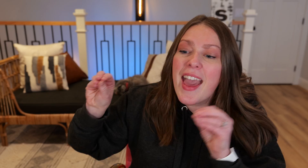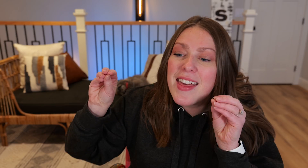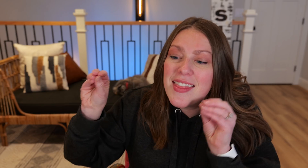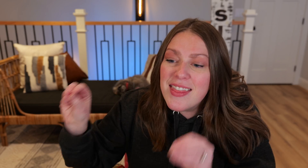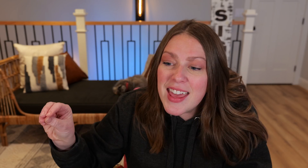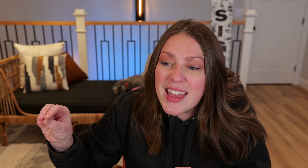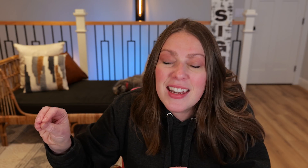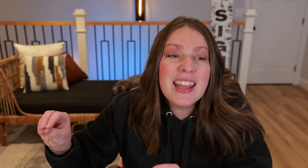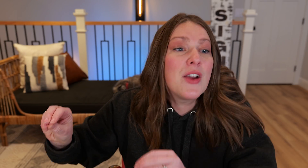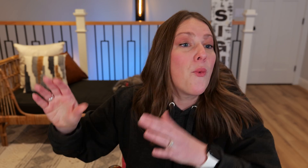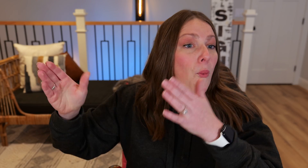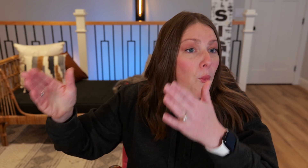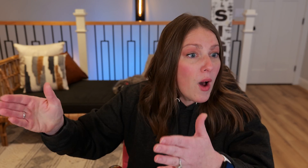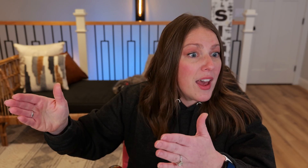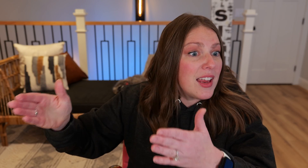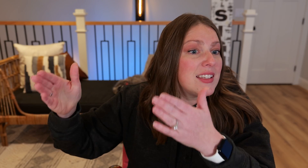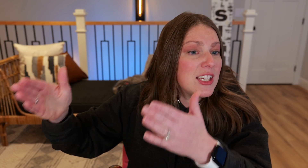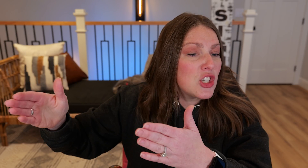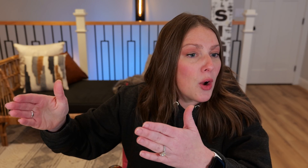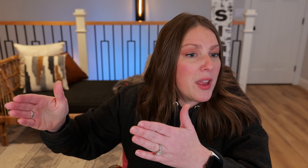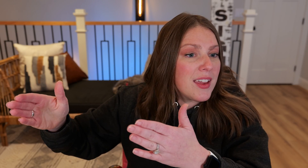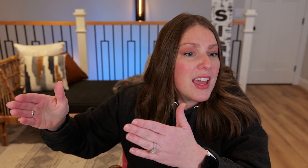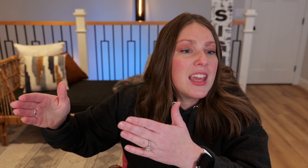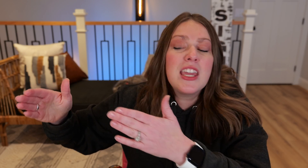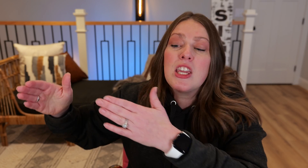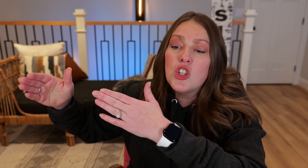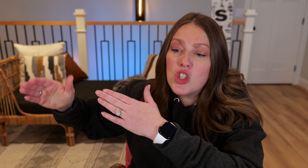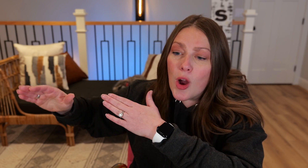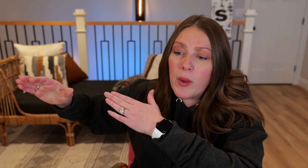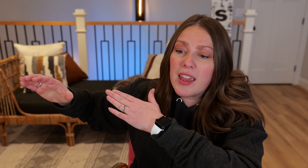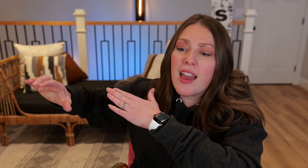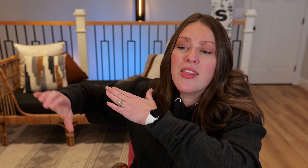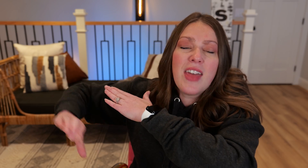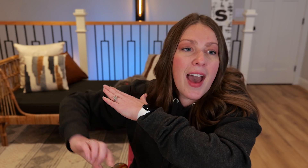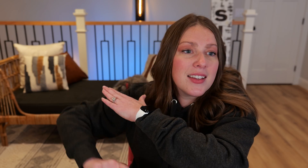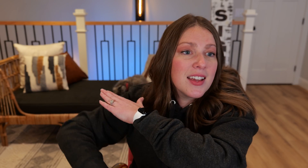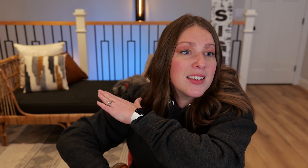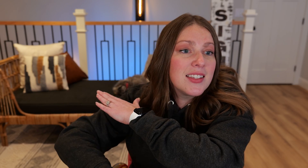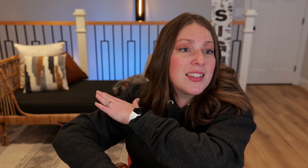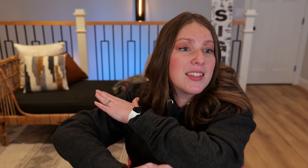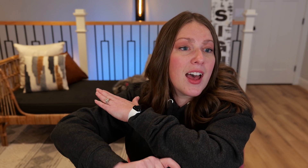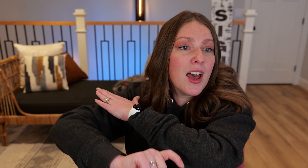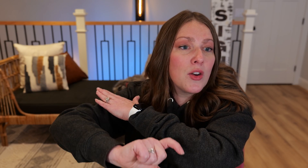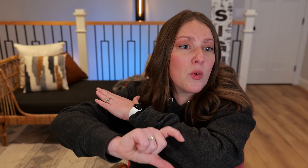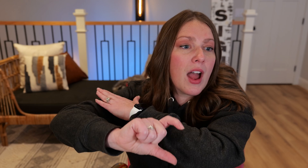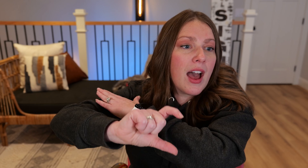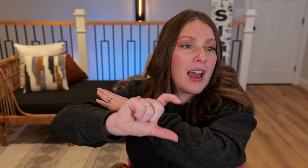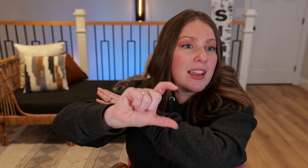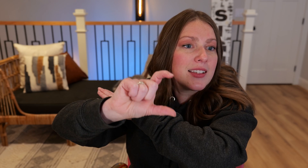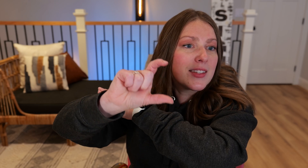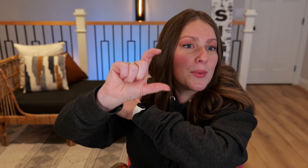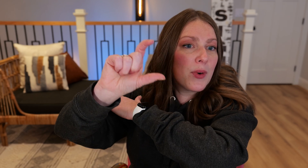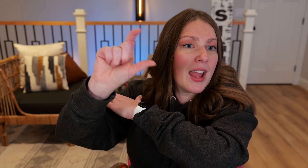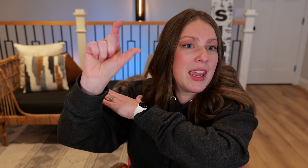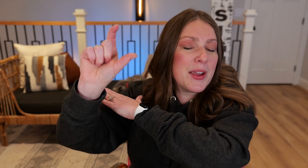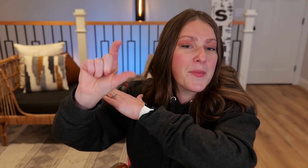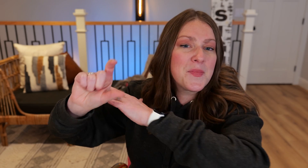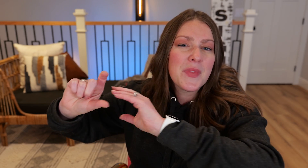And then what is he showing? He's showing that sunrise. Right?